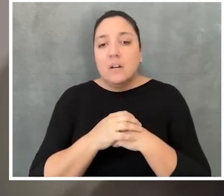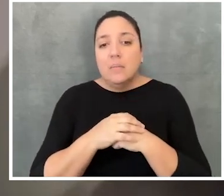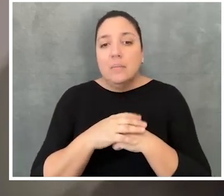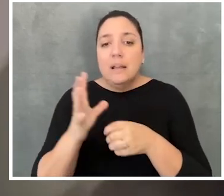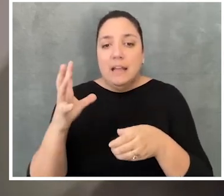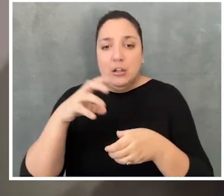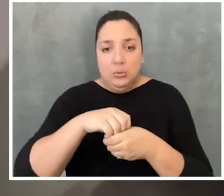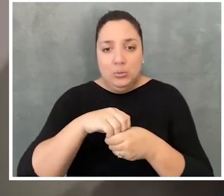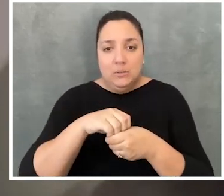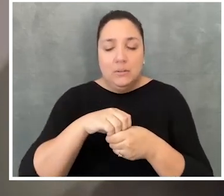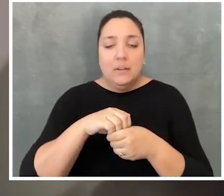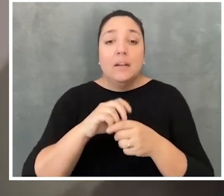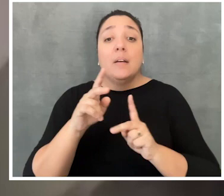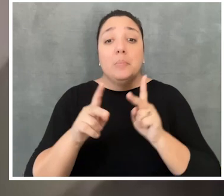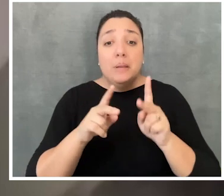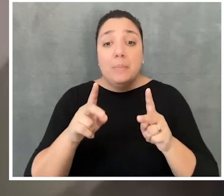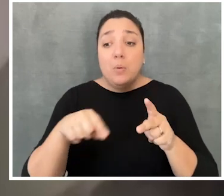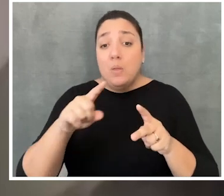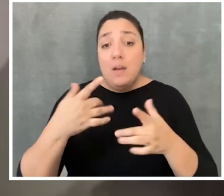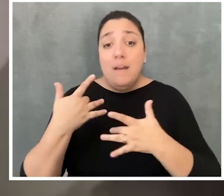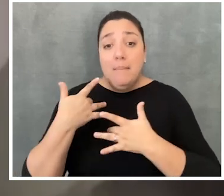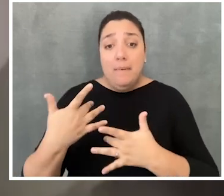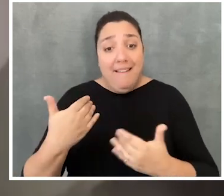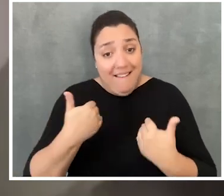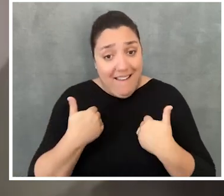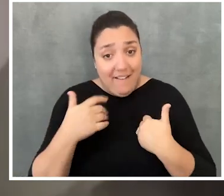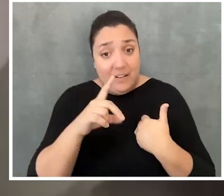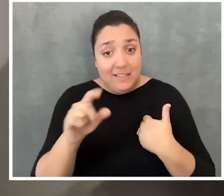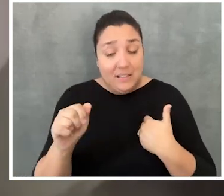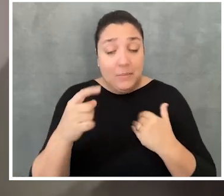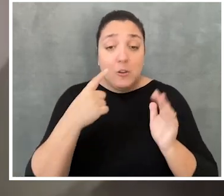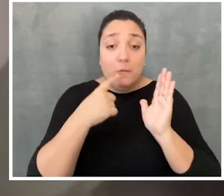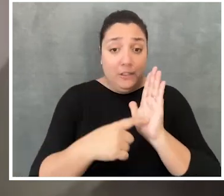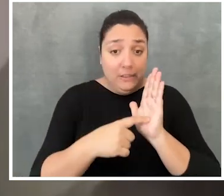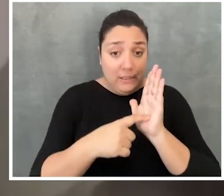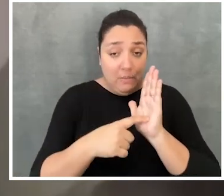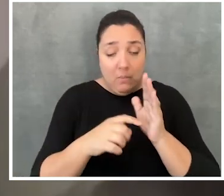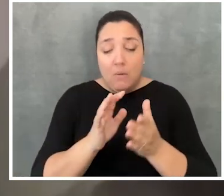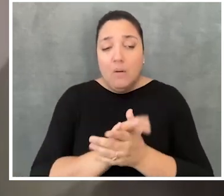people with disabilities. And that includes, you know, having closed captioning at your events,